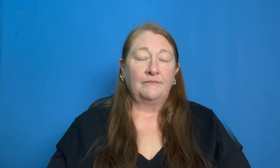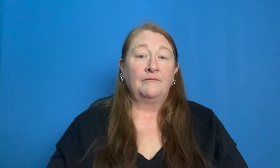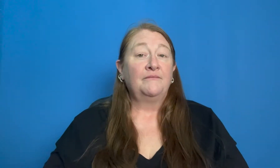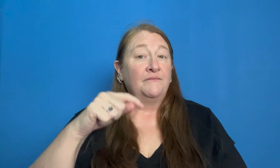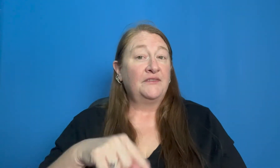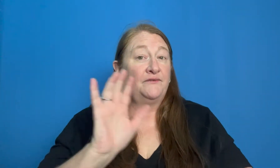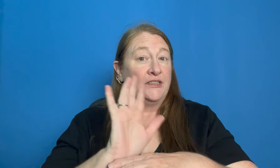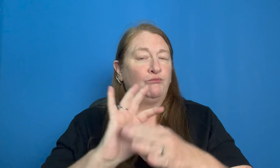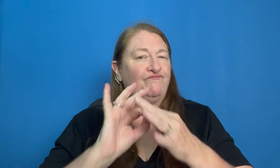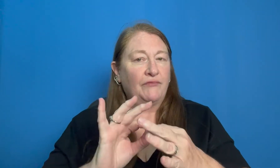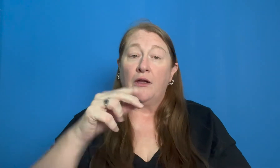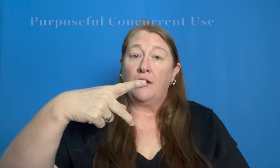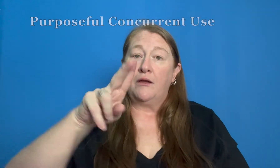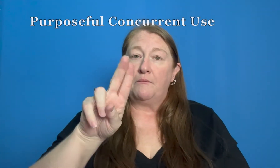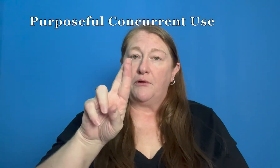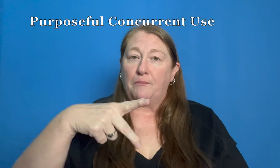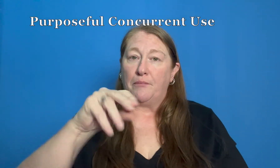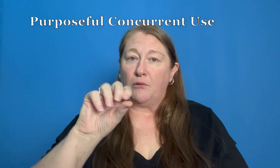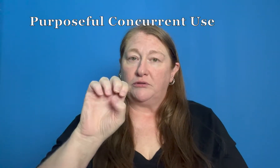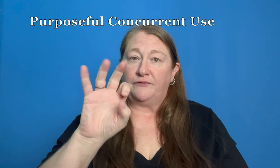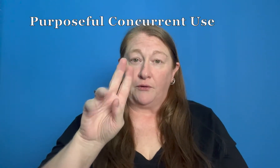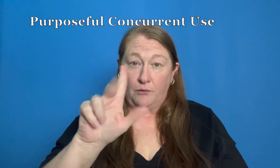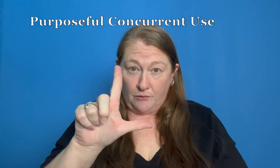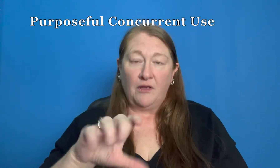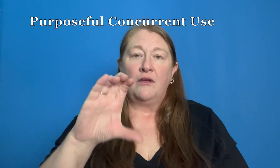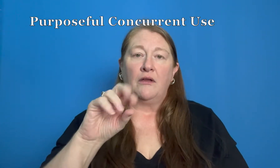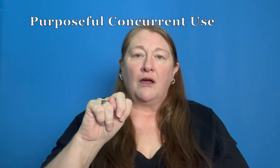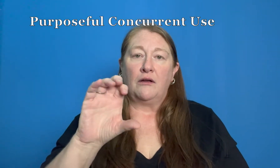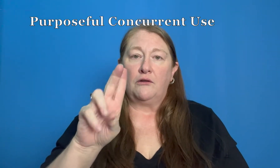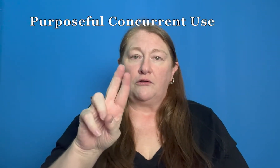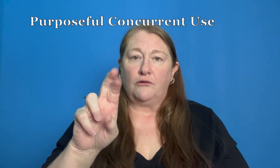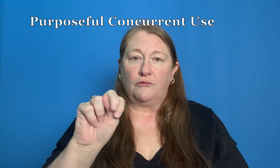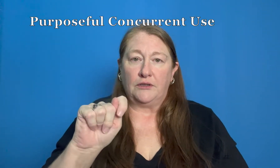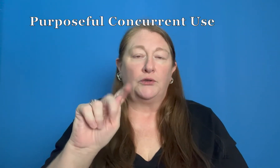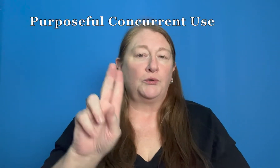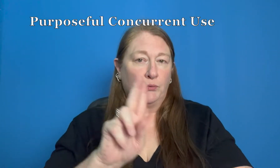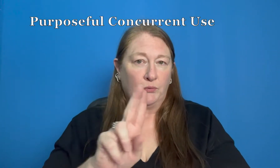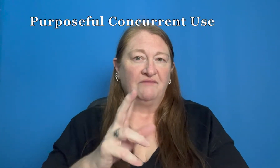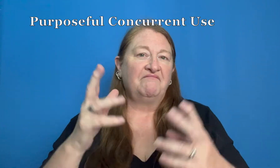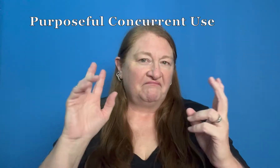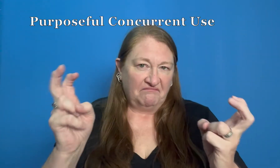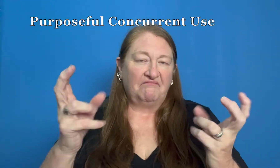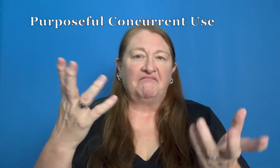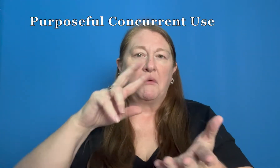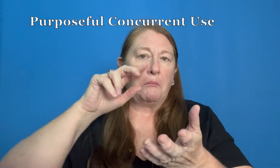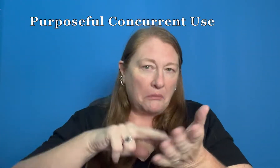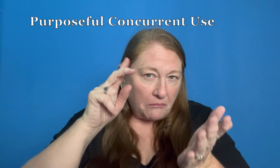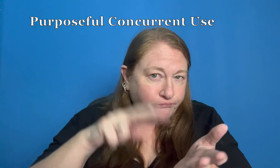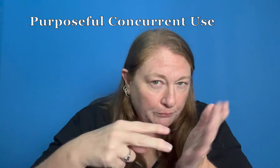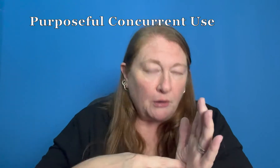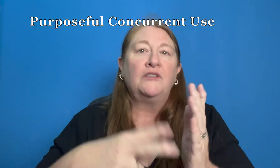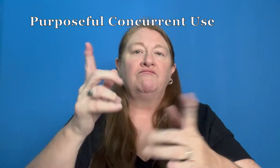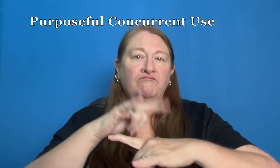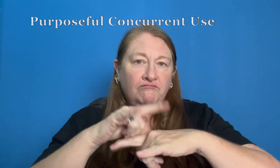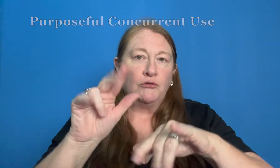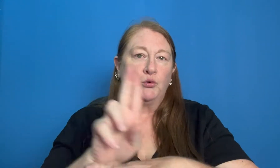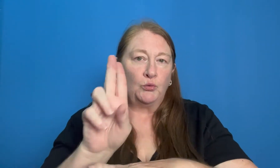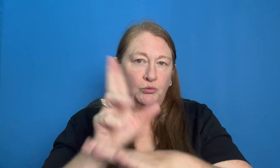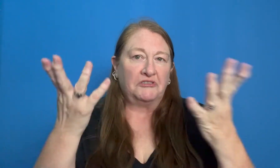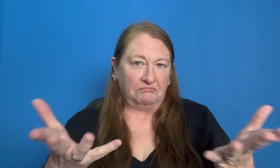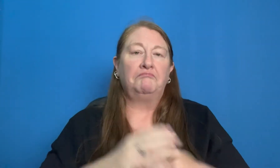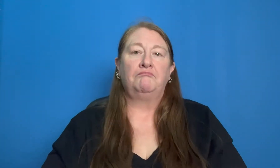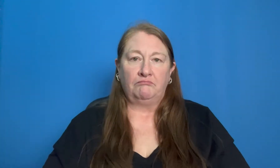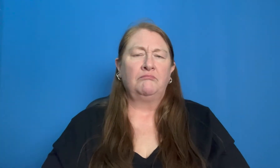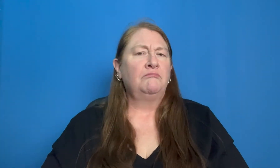This video is specifically about the strategy "Purposeful Concurrent Use."